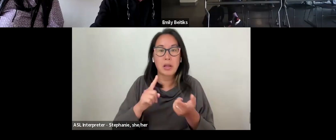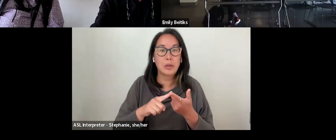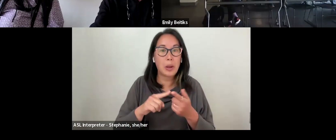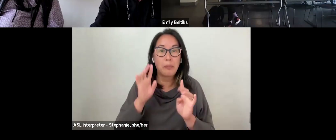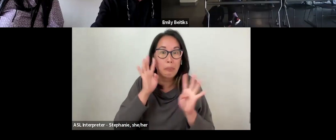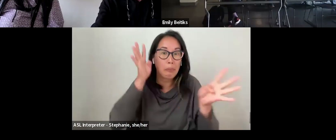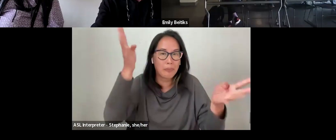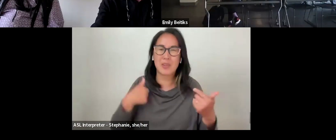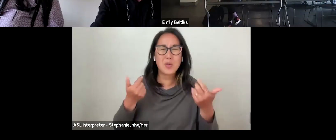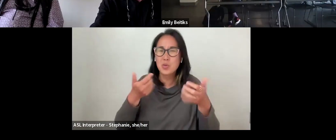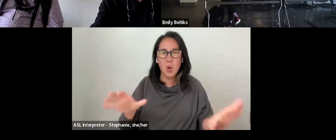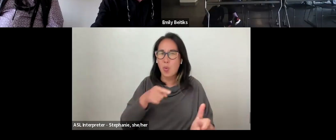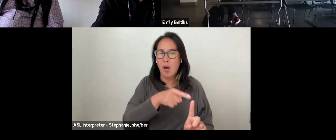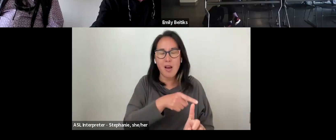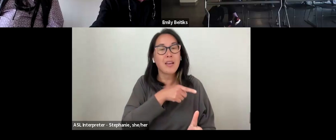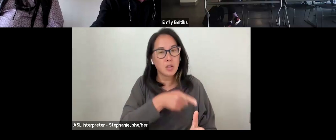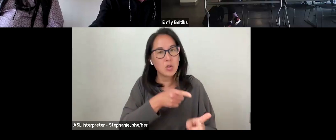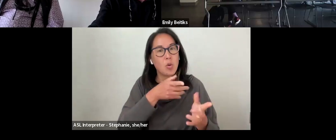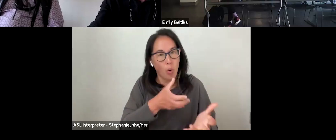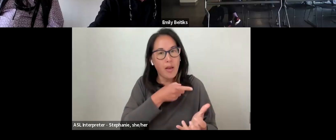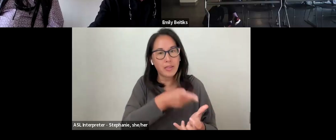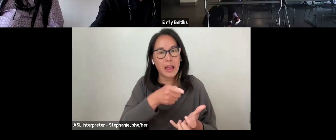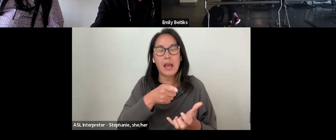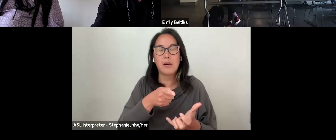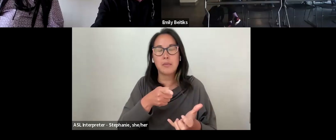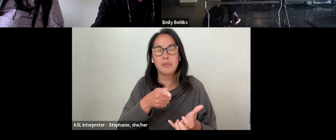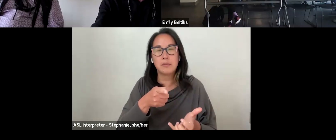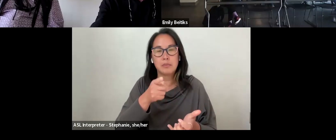It's an apprenticeship and you learn how to do things as you as you go along.